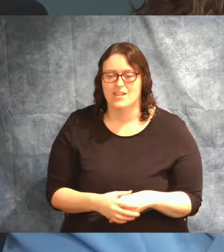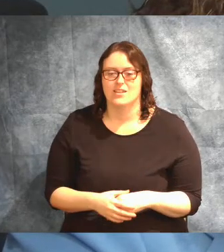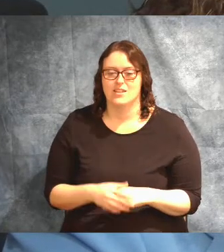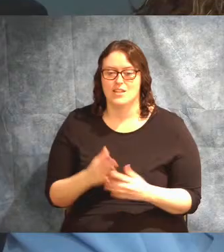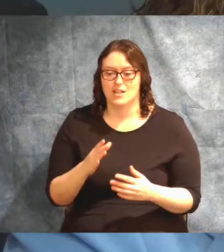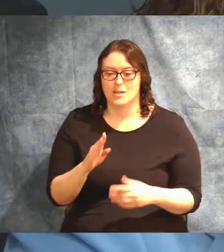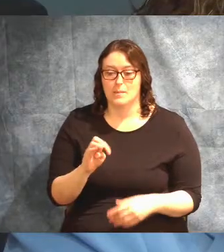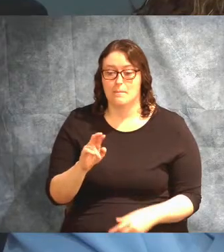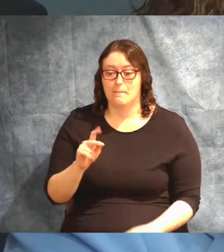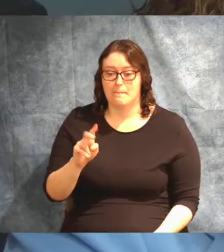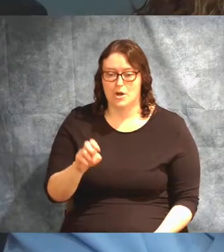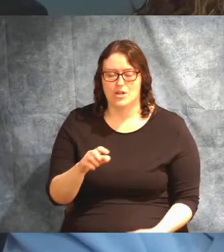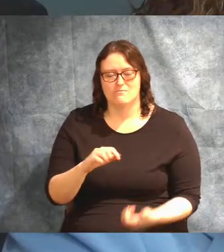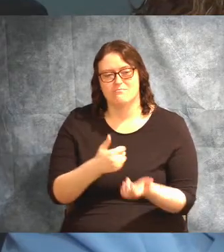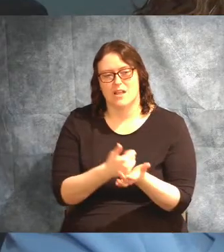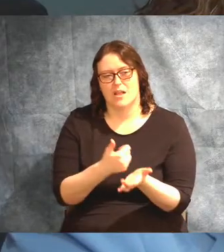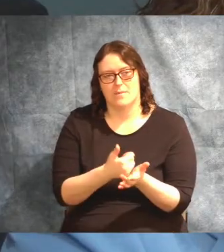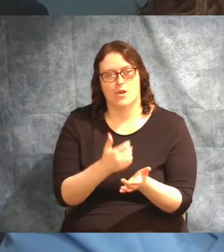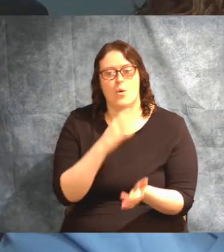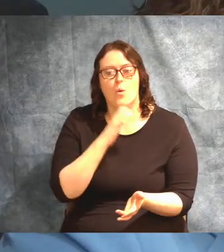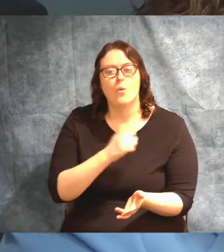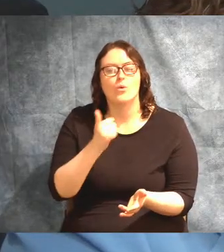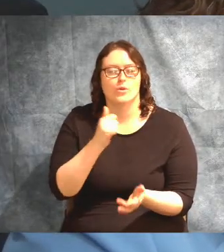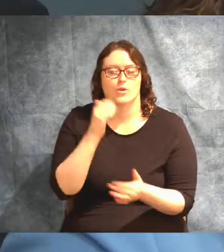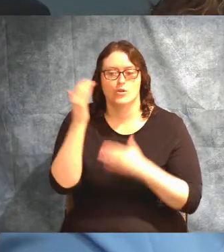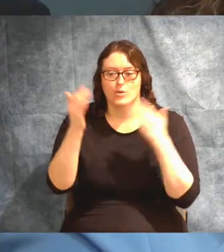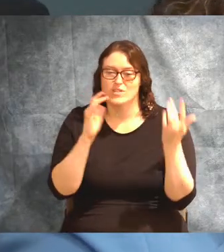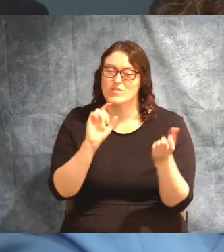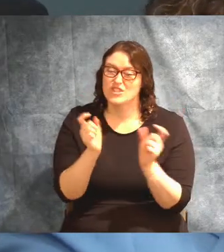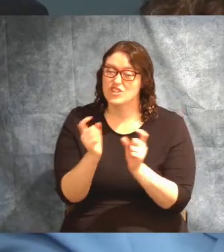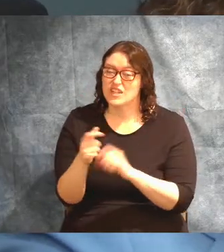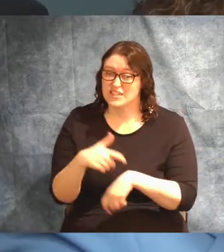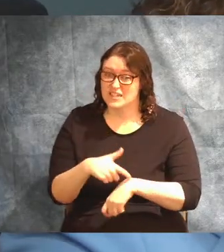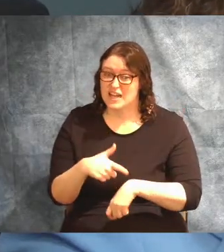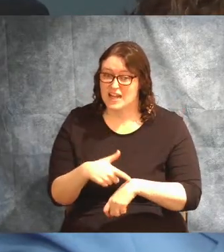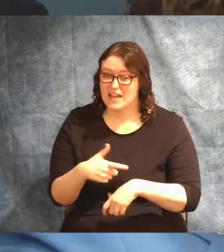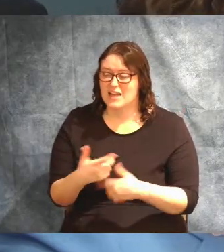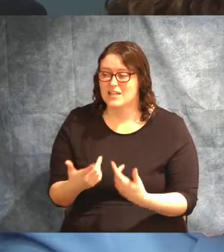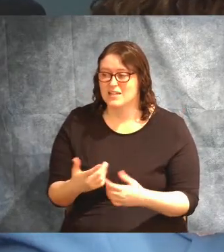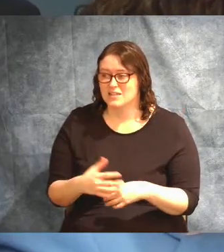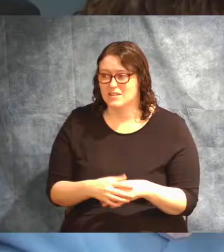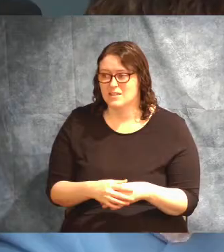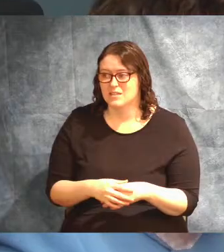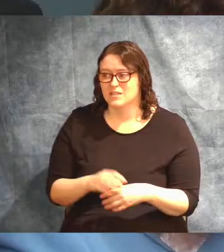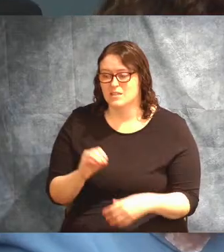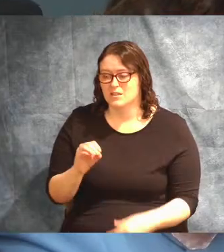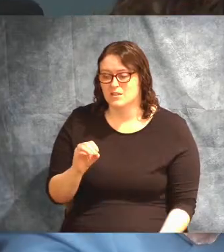serving older adults through changing times. So SOAT Dominity Ortel Orlet, I'm sorry,